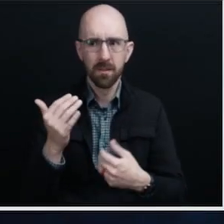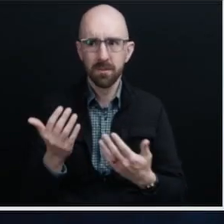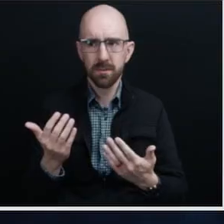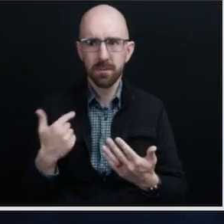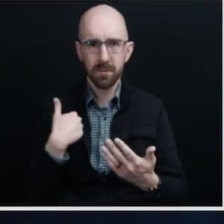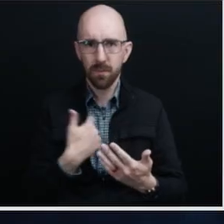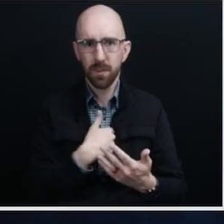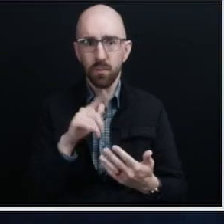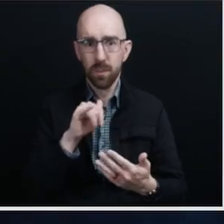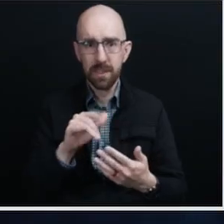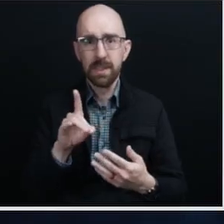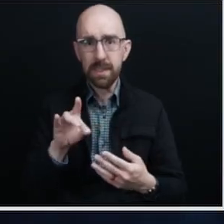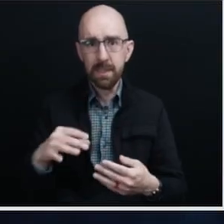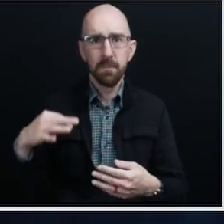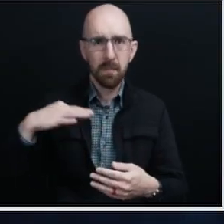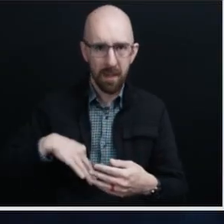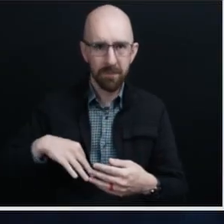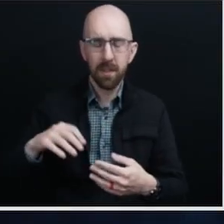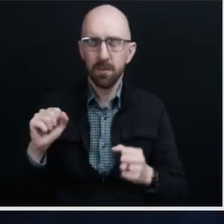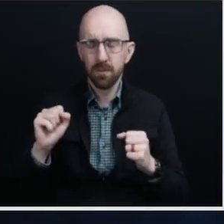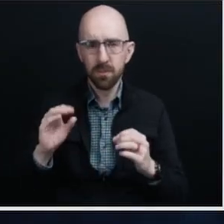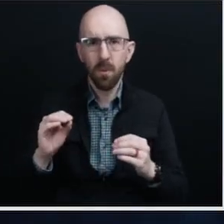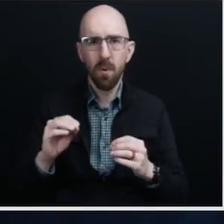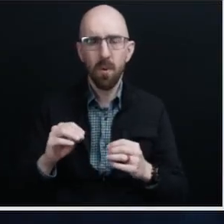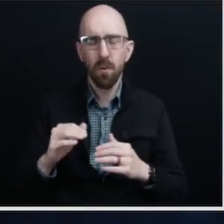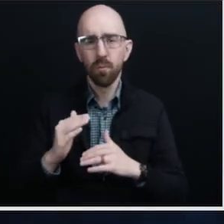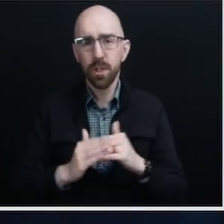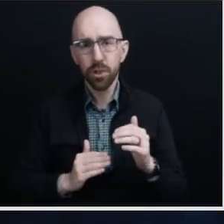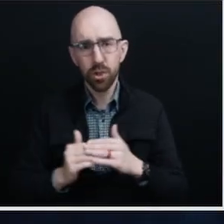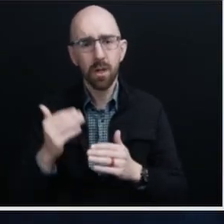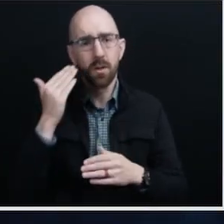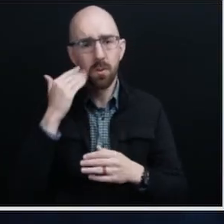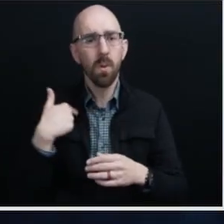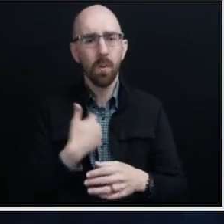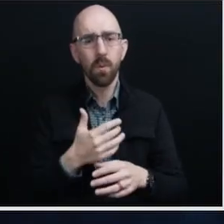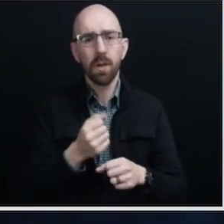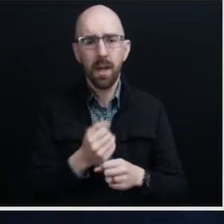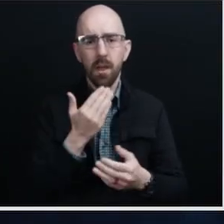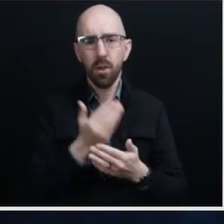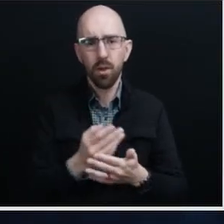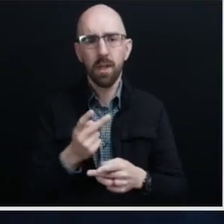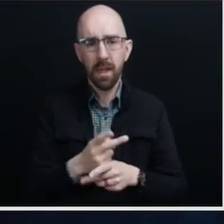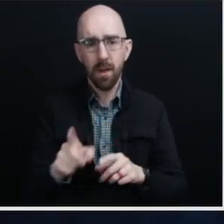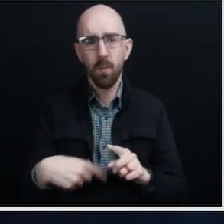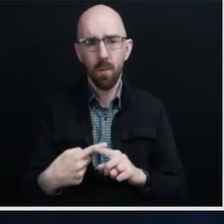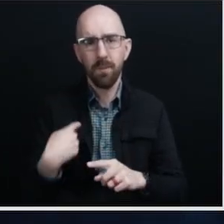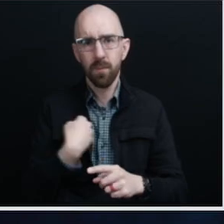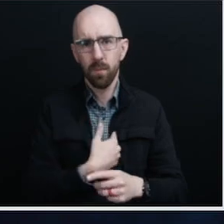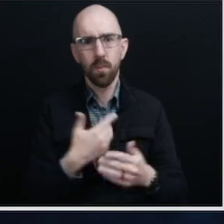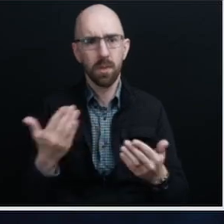did benefit. And it was so reassuring to know that we were getting good care when we were here and um